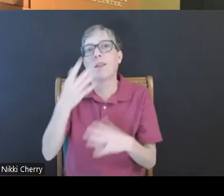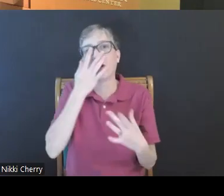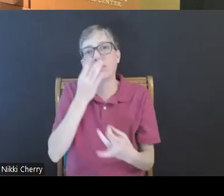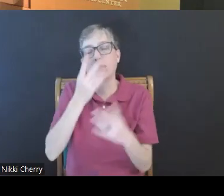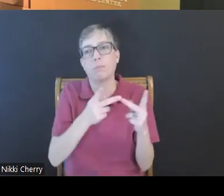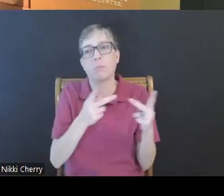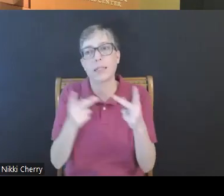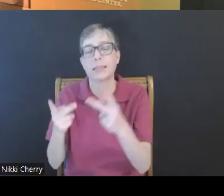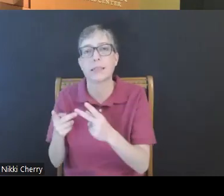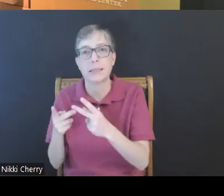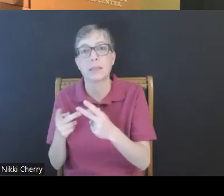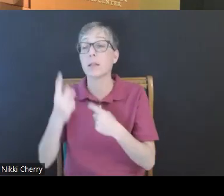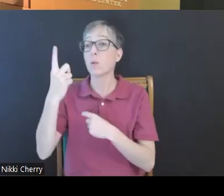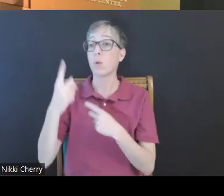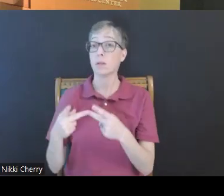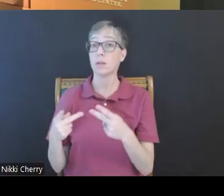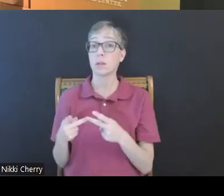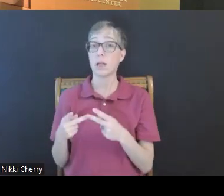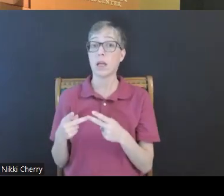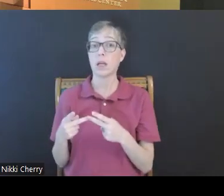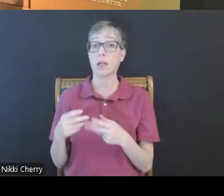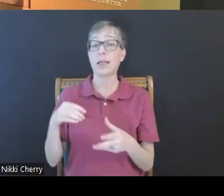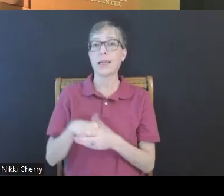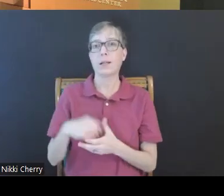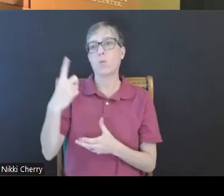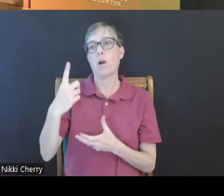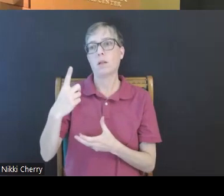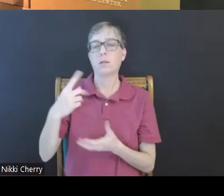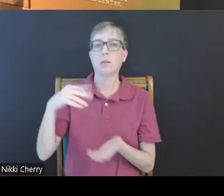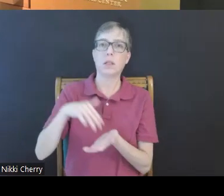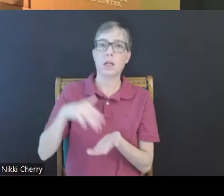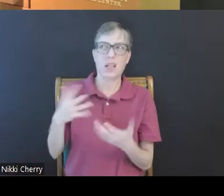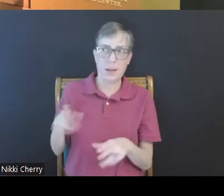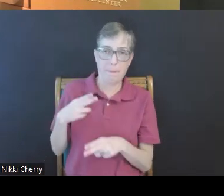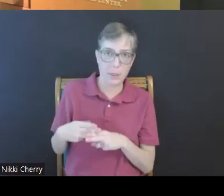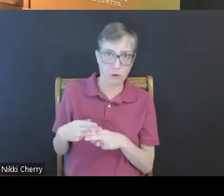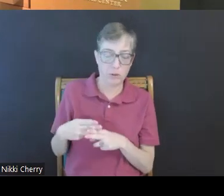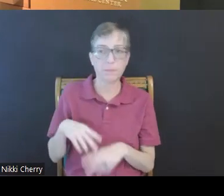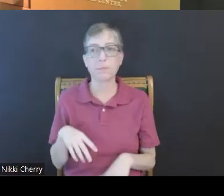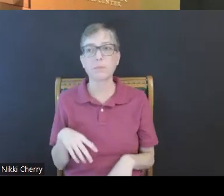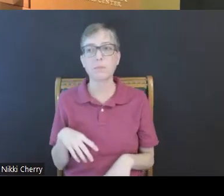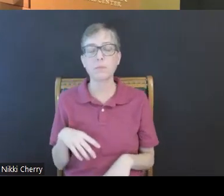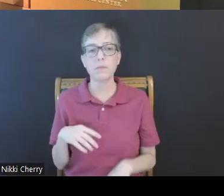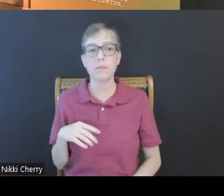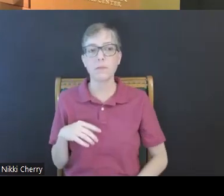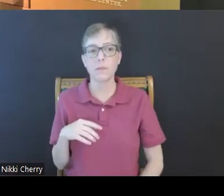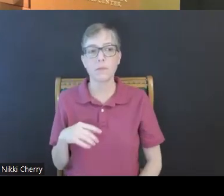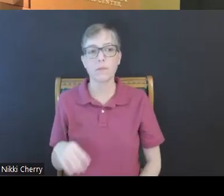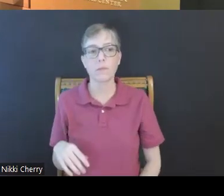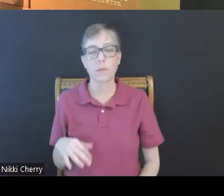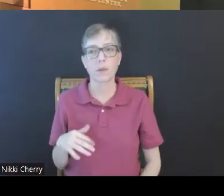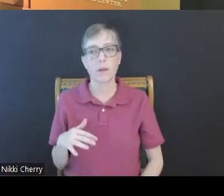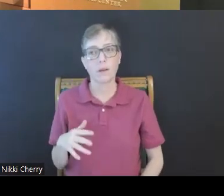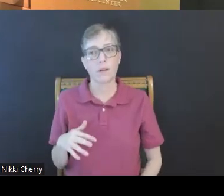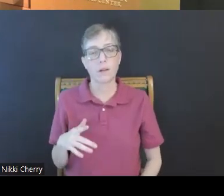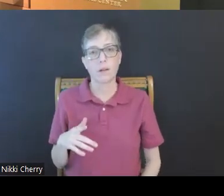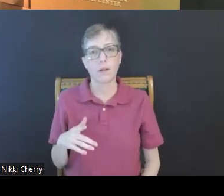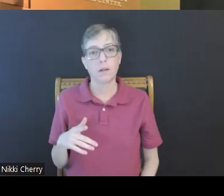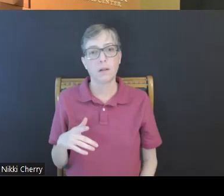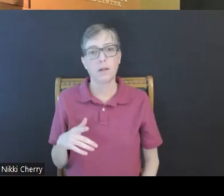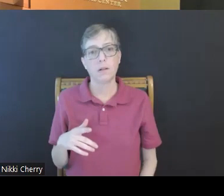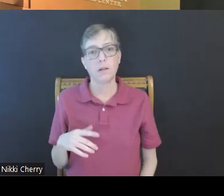the uh sites in this Archstone funded study that I mentioned was a place a program a community- based